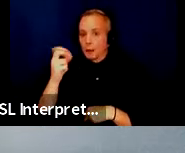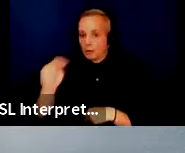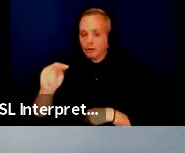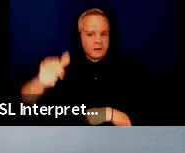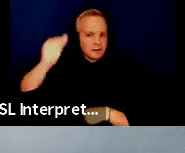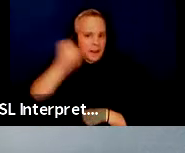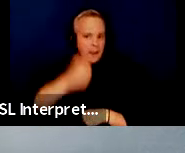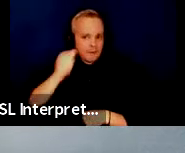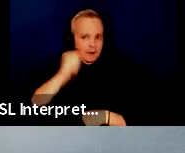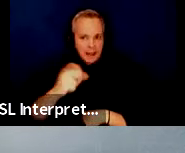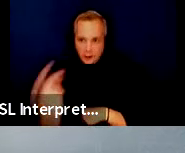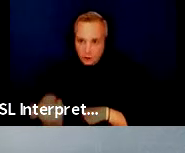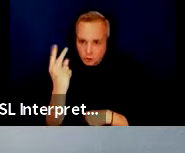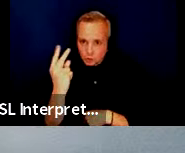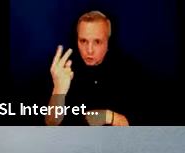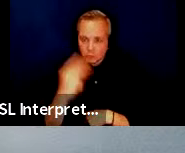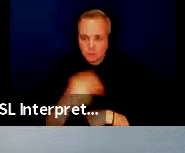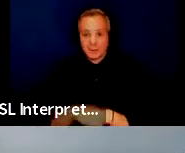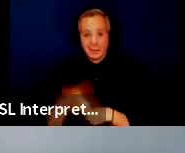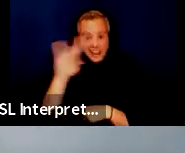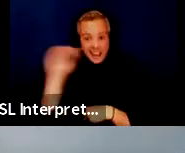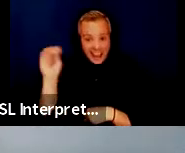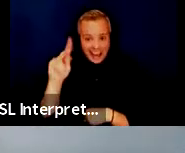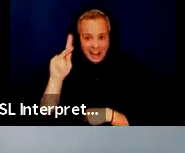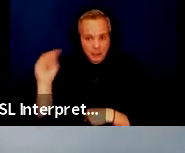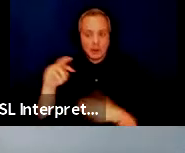HE WHEELED THE CIRCUMFERENCE OF THE EARTH,